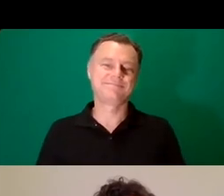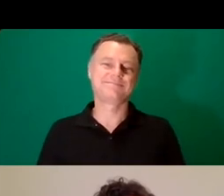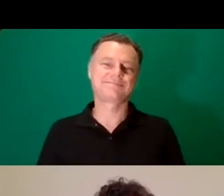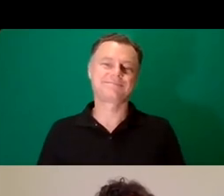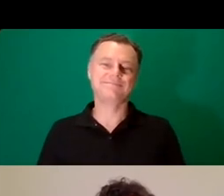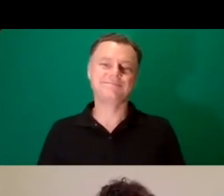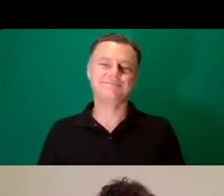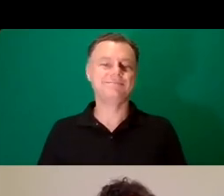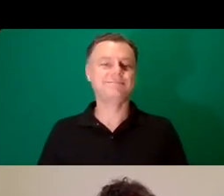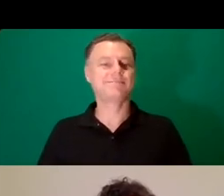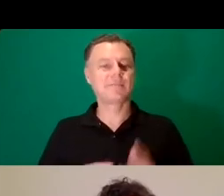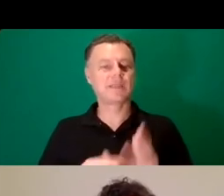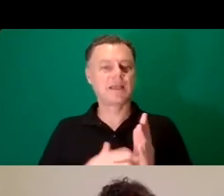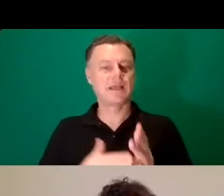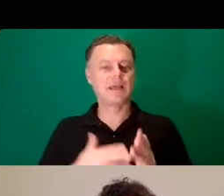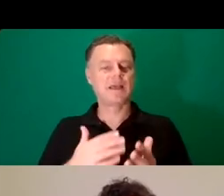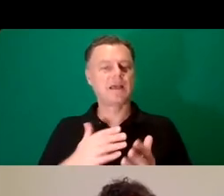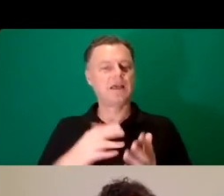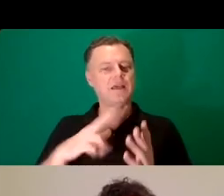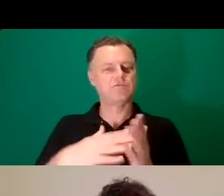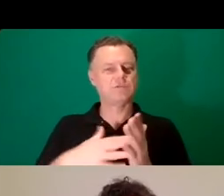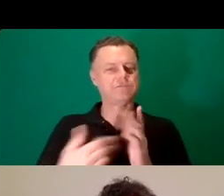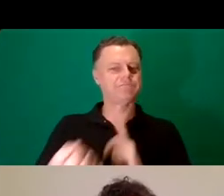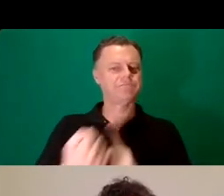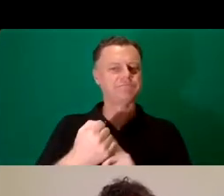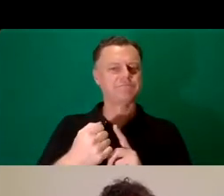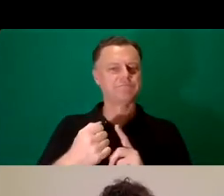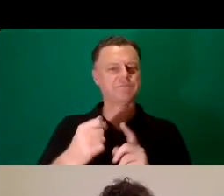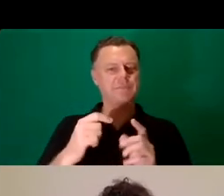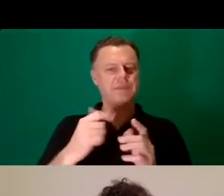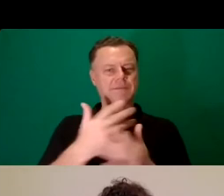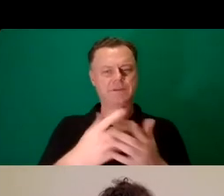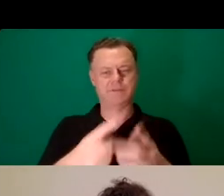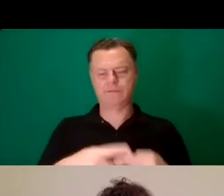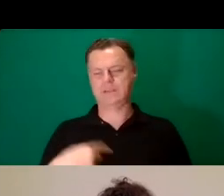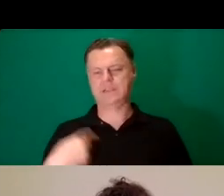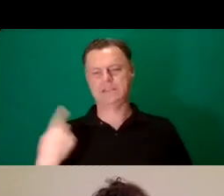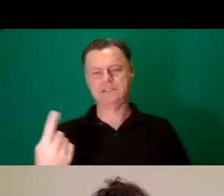I was really struck with how many of us started feeling